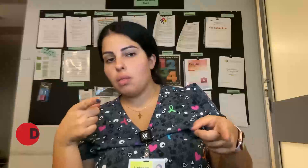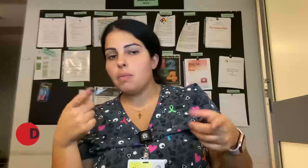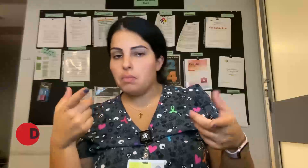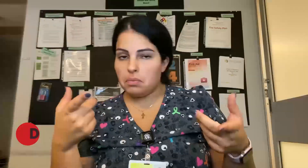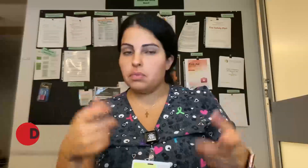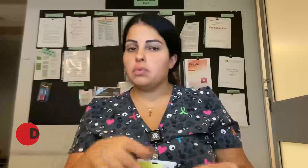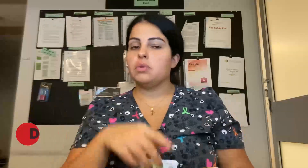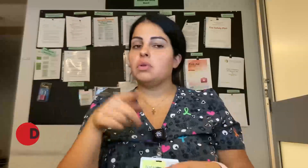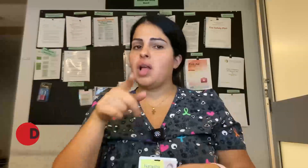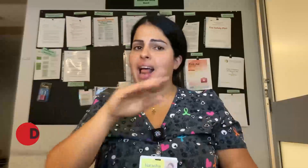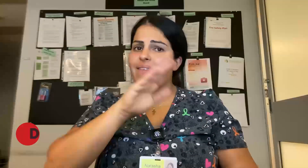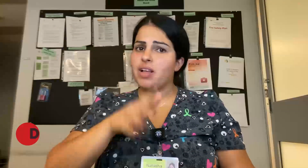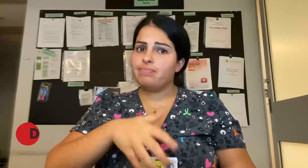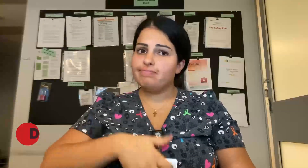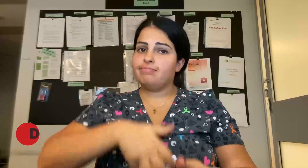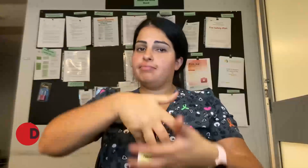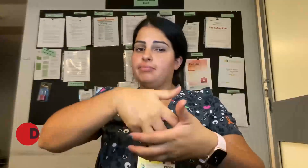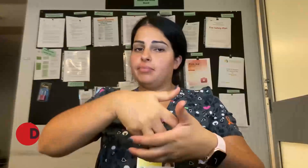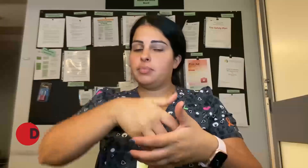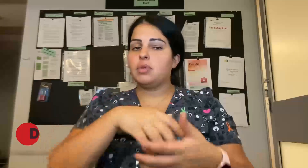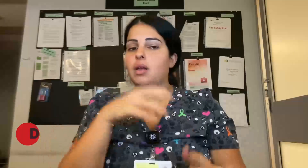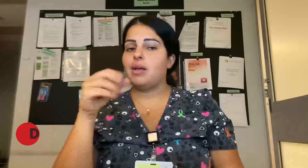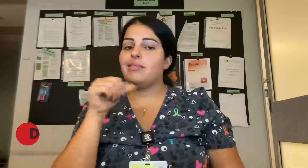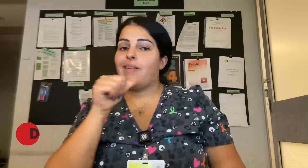are also risk factors; and women who have never given birth or